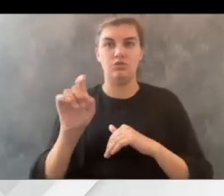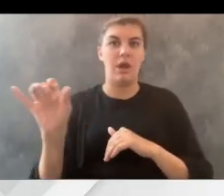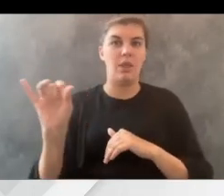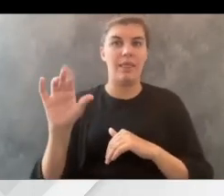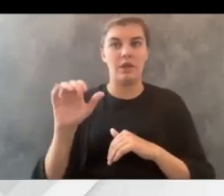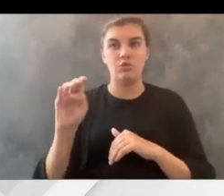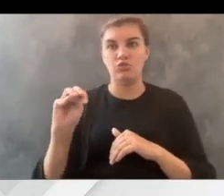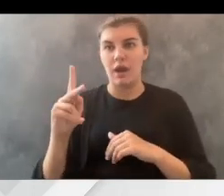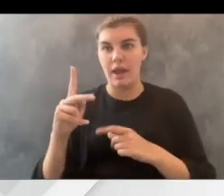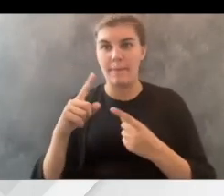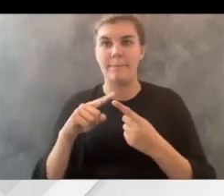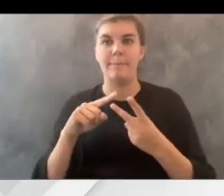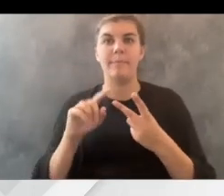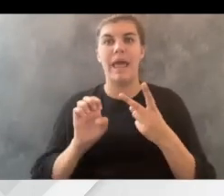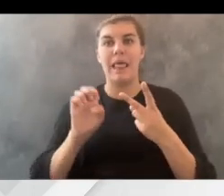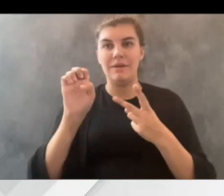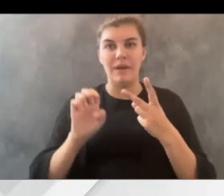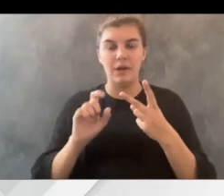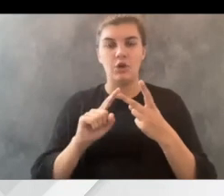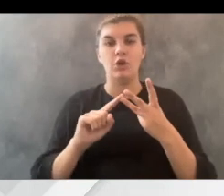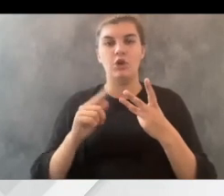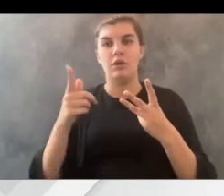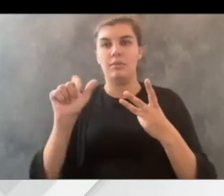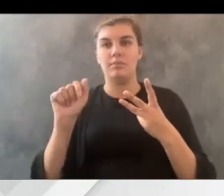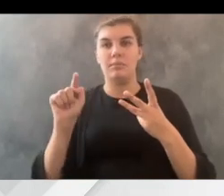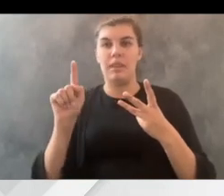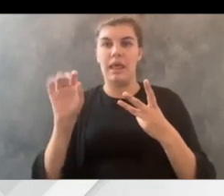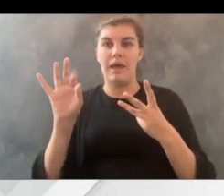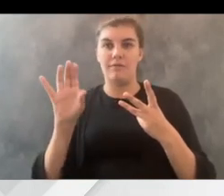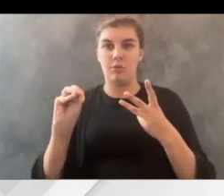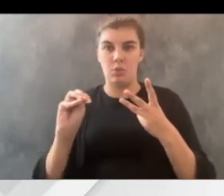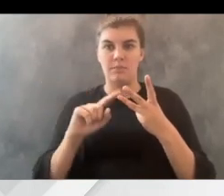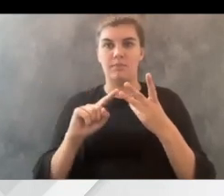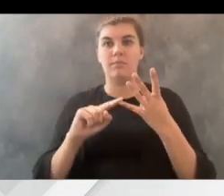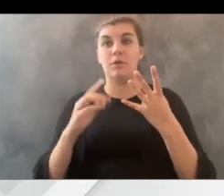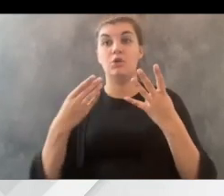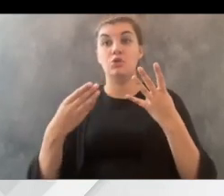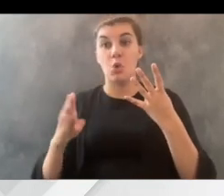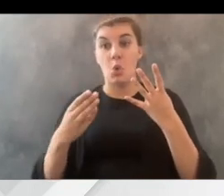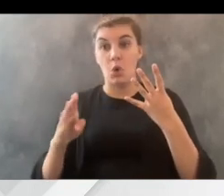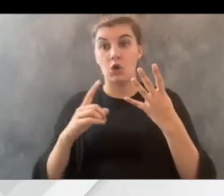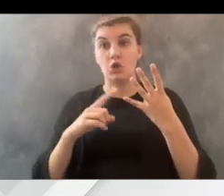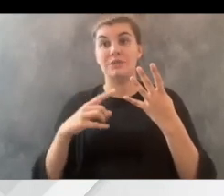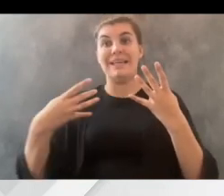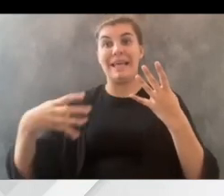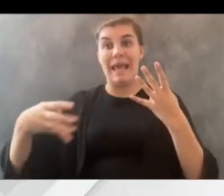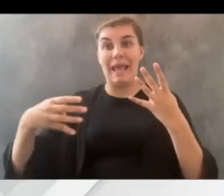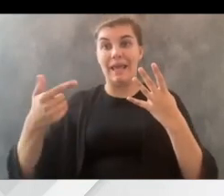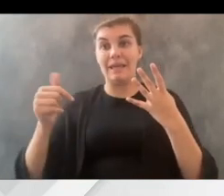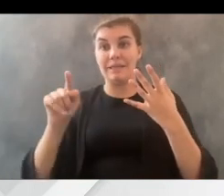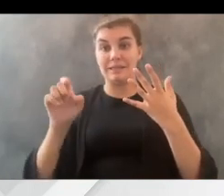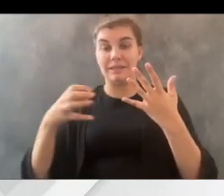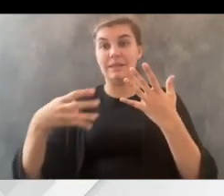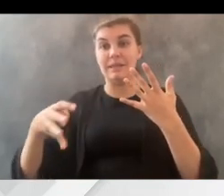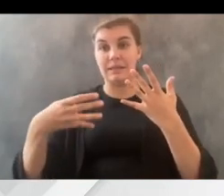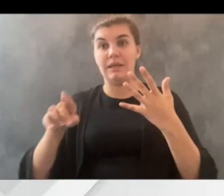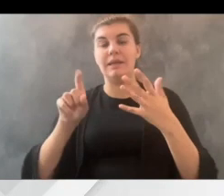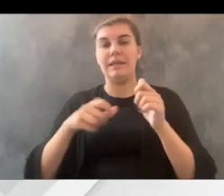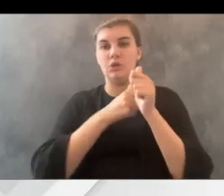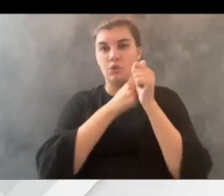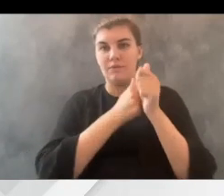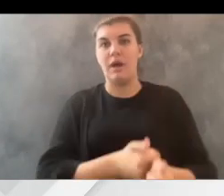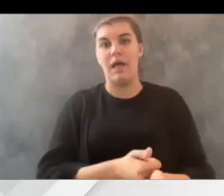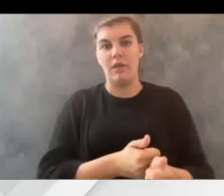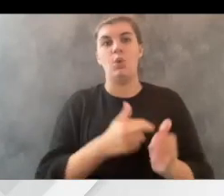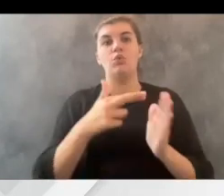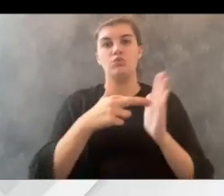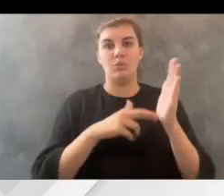elevators, platforms, doors, doorways, and gates must comply with the applicable provisions in PROWAG